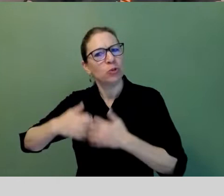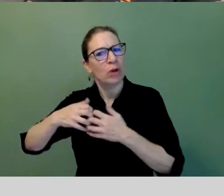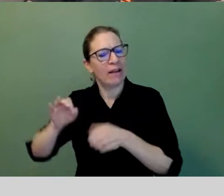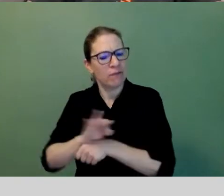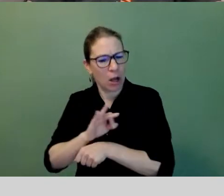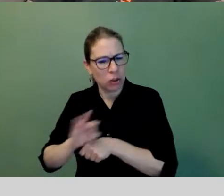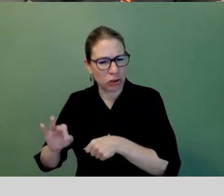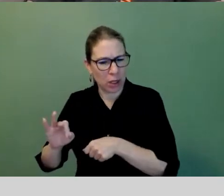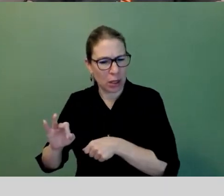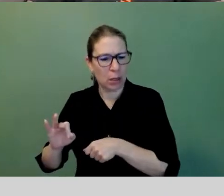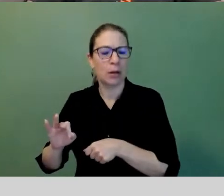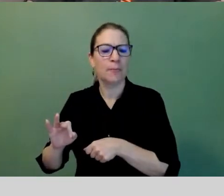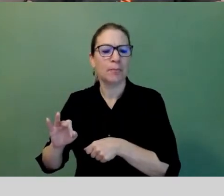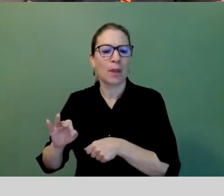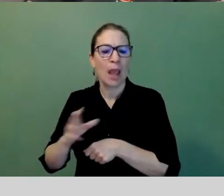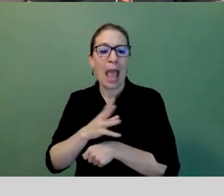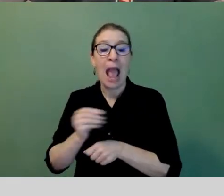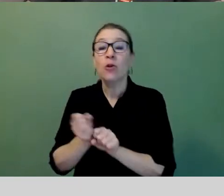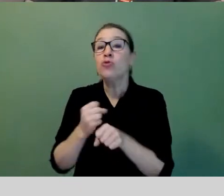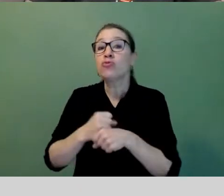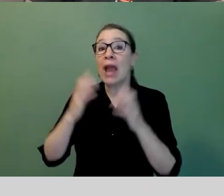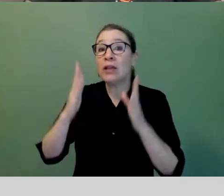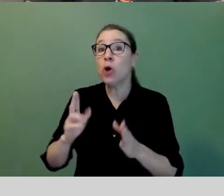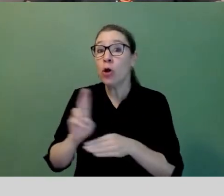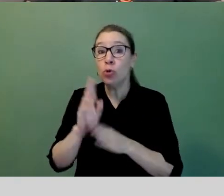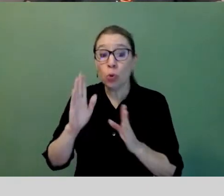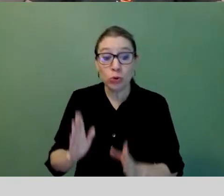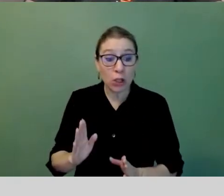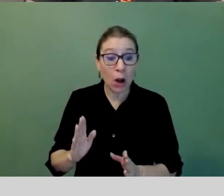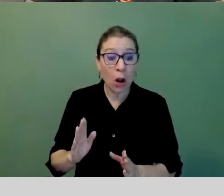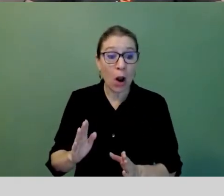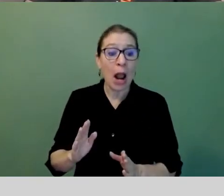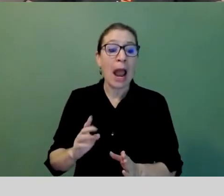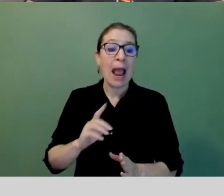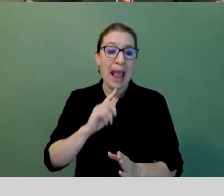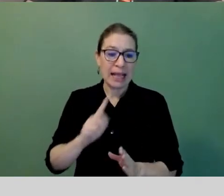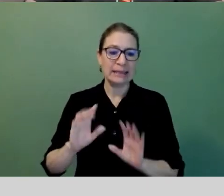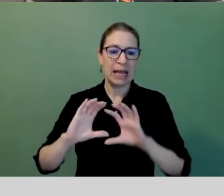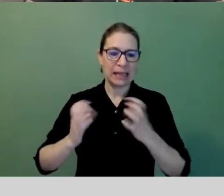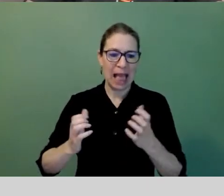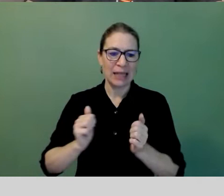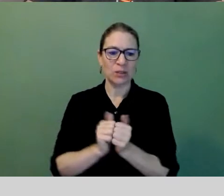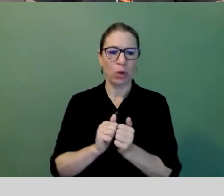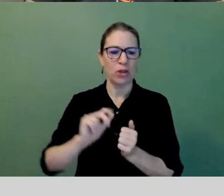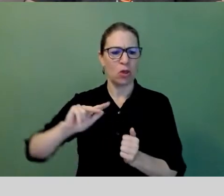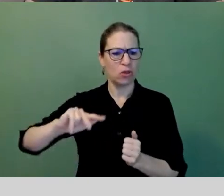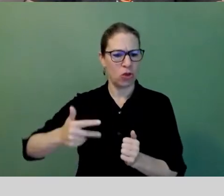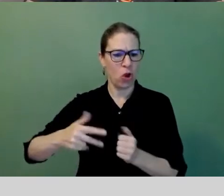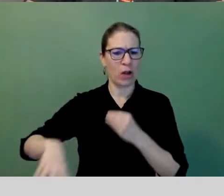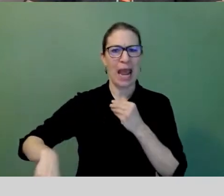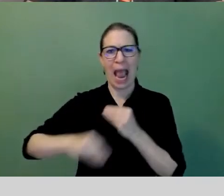called create_user. And the created user is passed on to a class method add user.